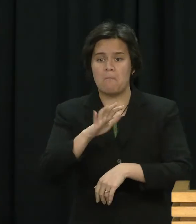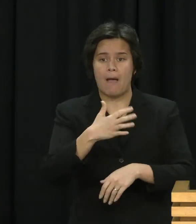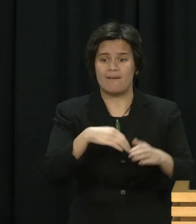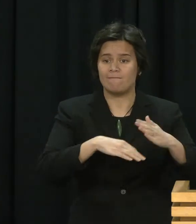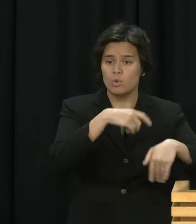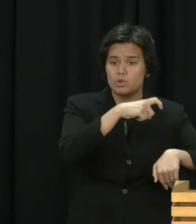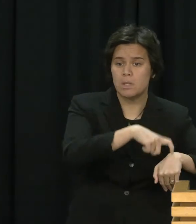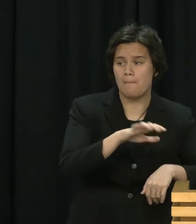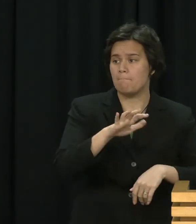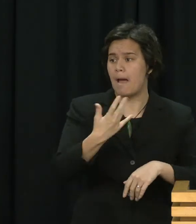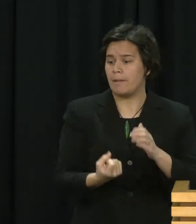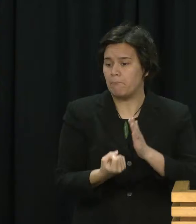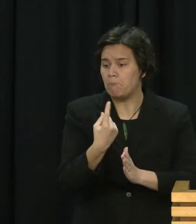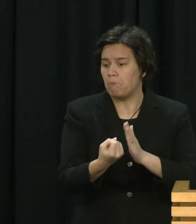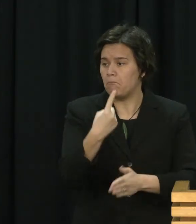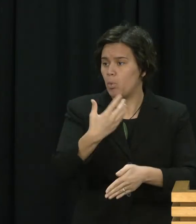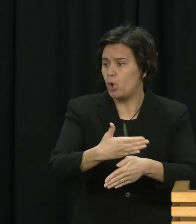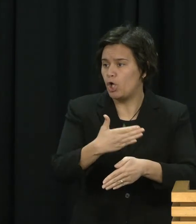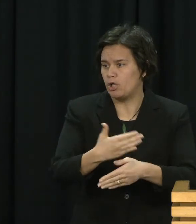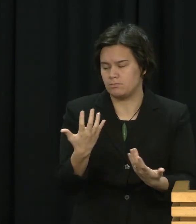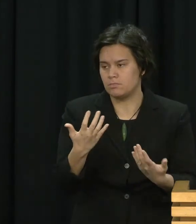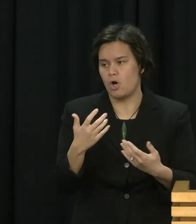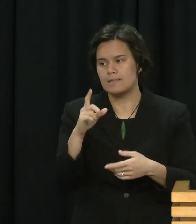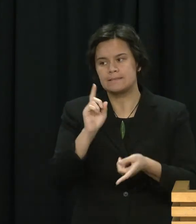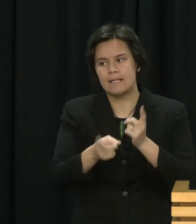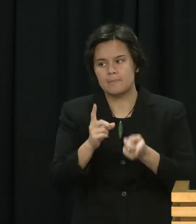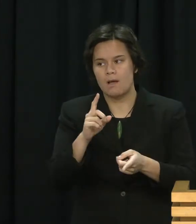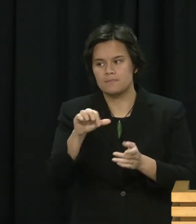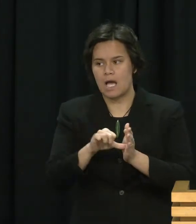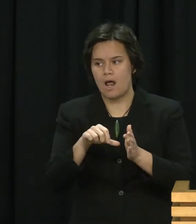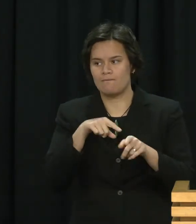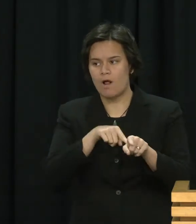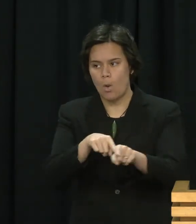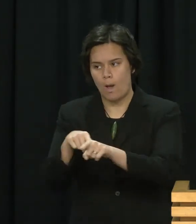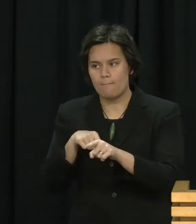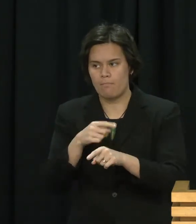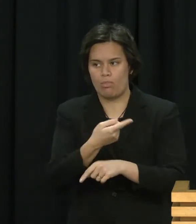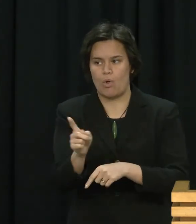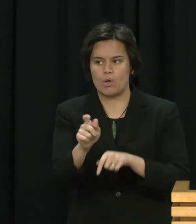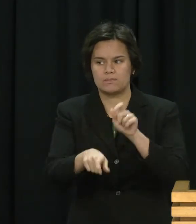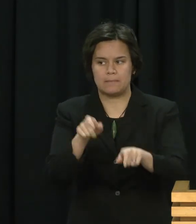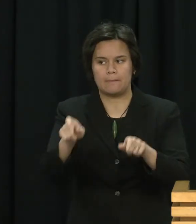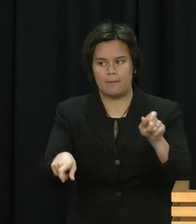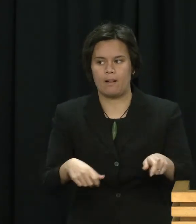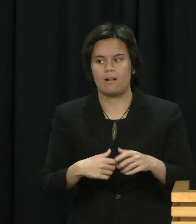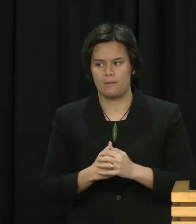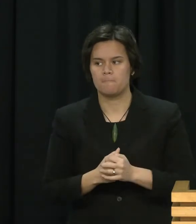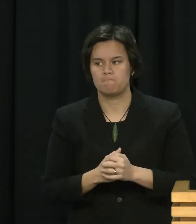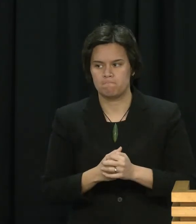people are working at the border. So people, their work at the border is occasional